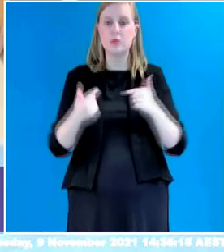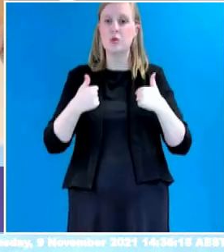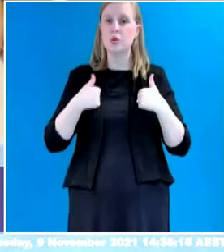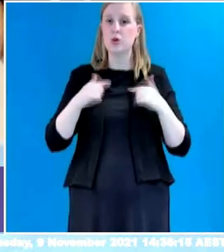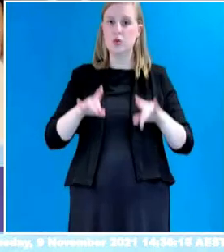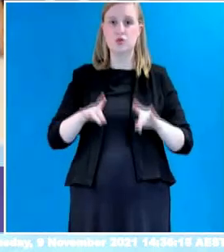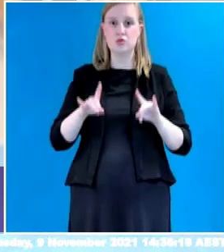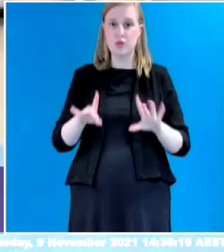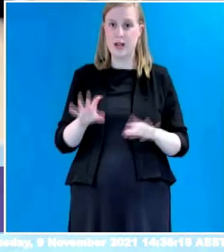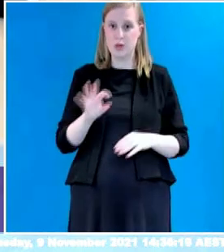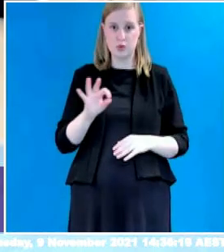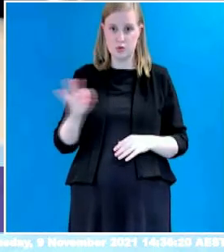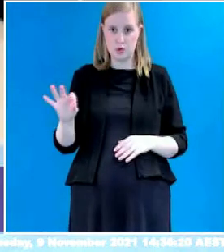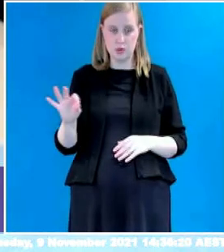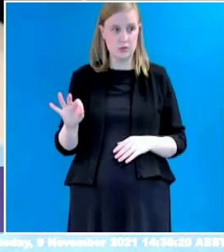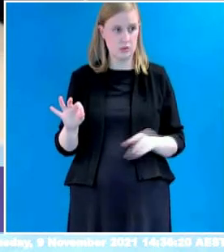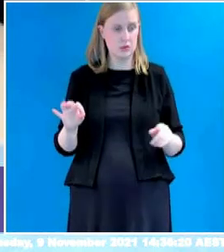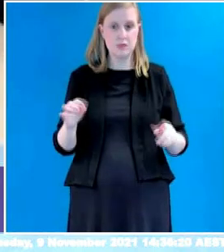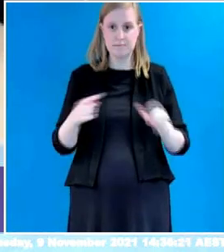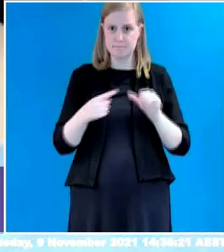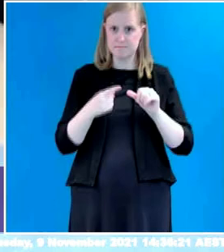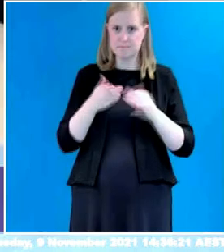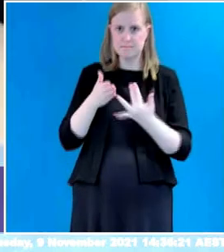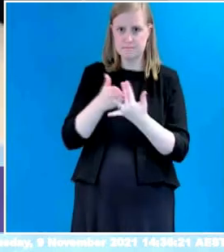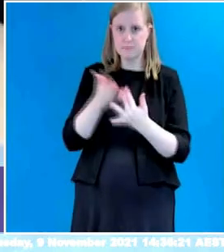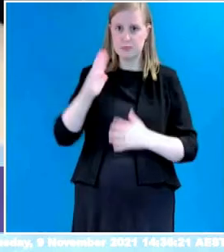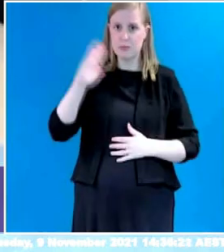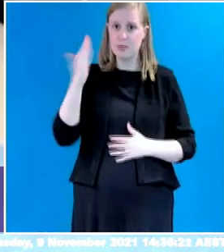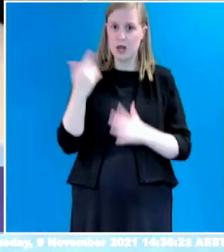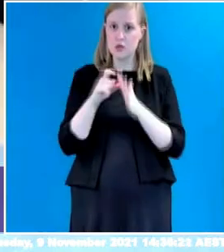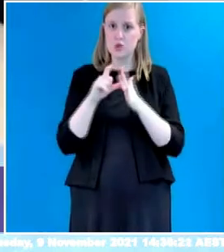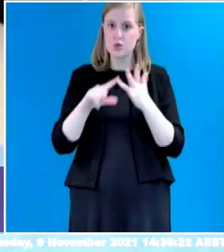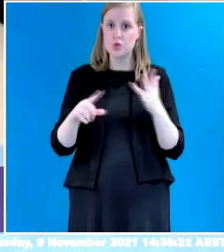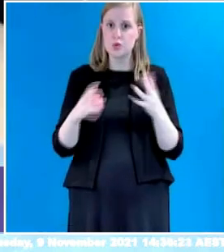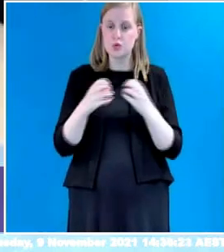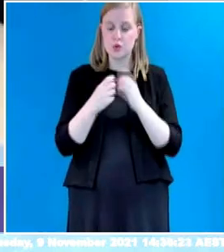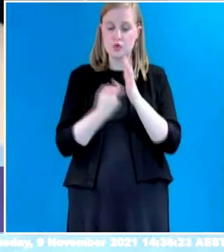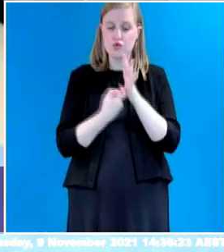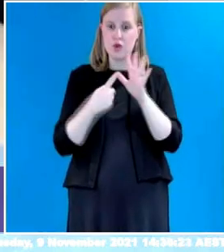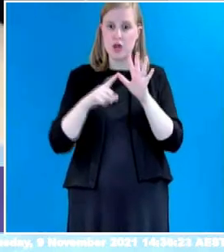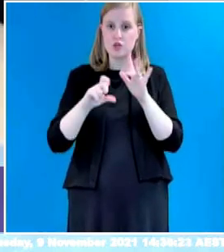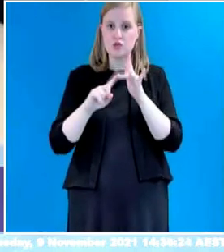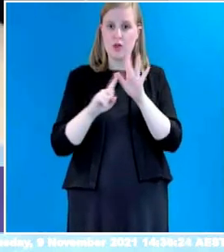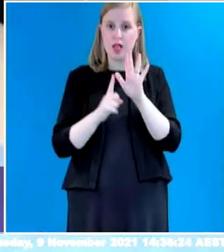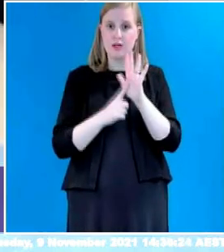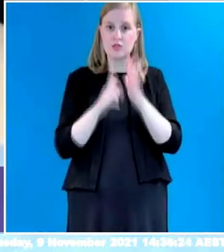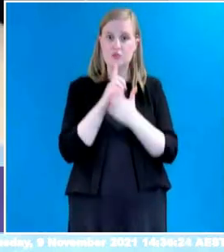Section 9 of the RDA just mirrors the Convention and the Convention sits at